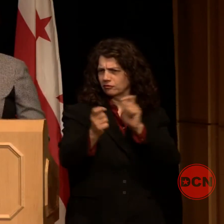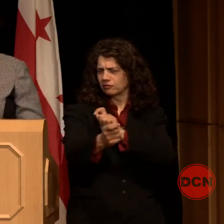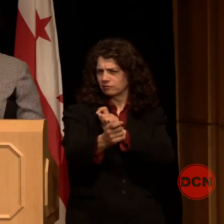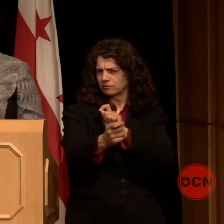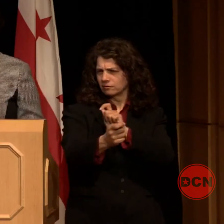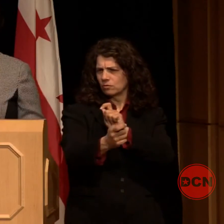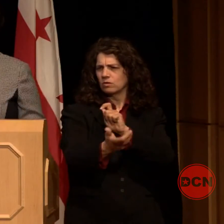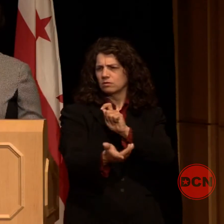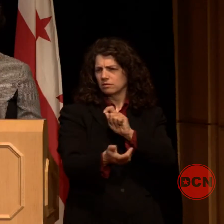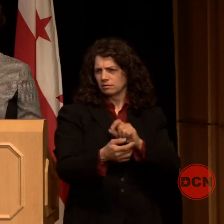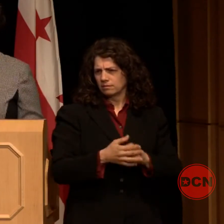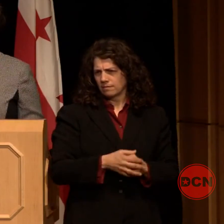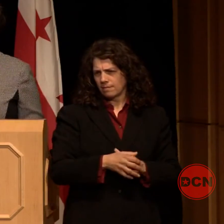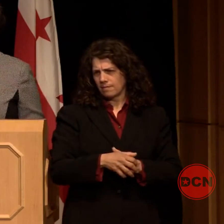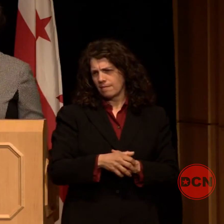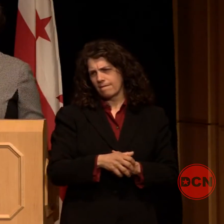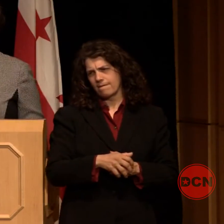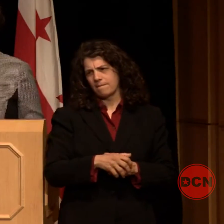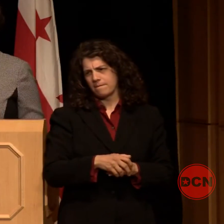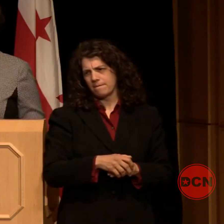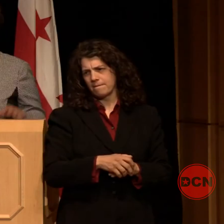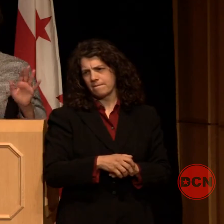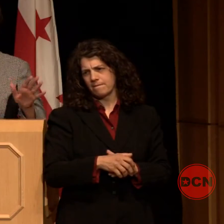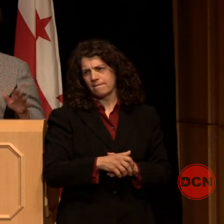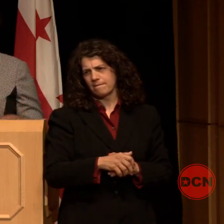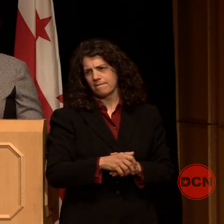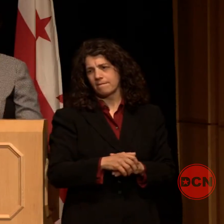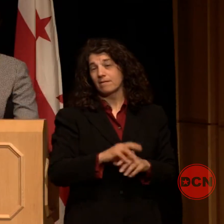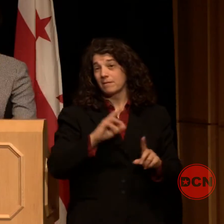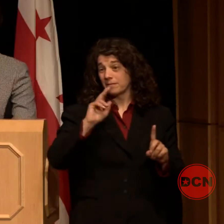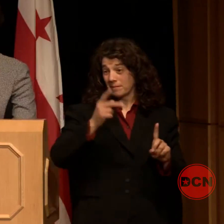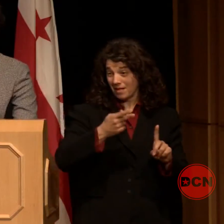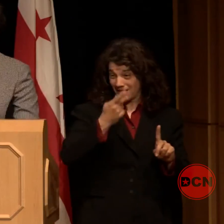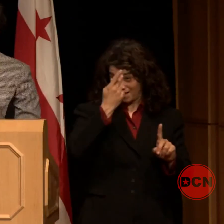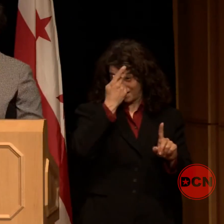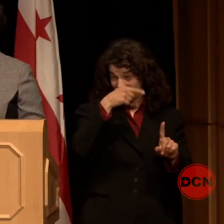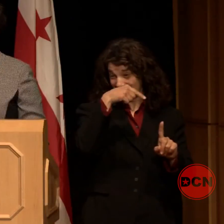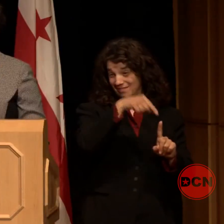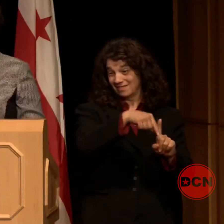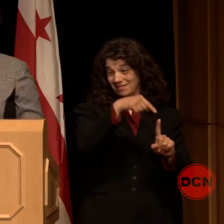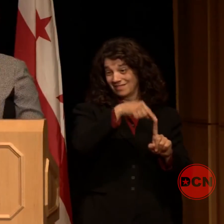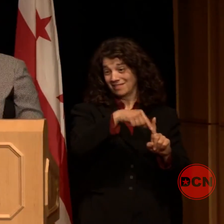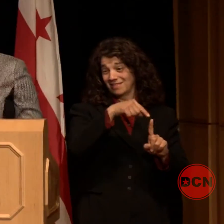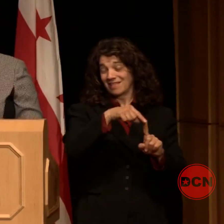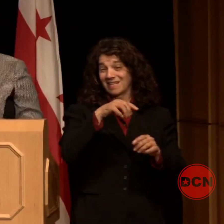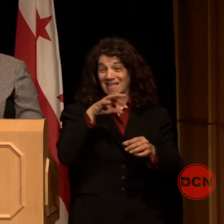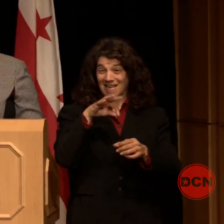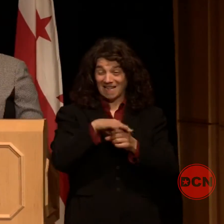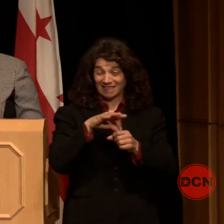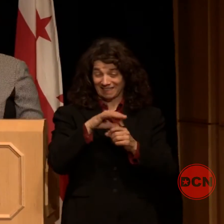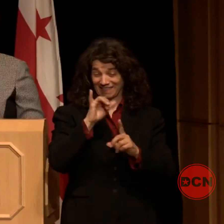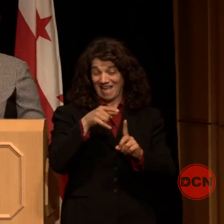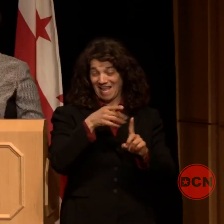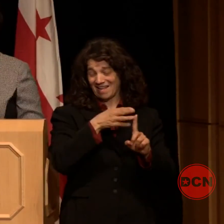GIVEN CHANGES IN OUR POLITICAL ENVIRONMENT AND A LOT CHANGED ON ELECTION DAY BUT OUR VALUES AND HOW WE IMPLEMENT THEM IN